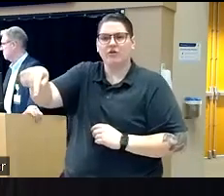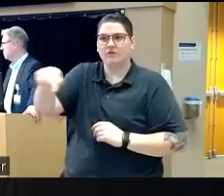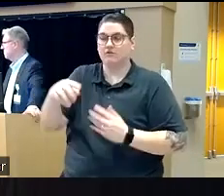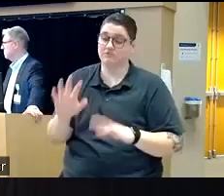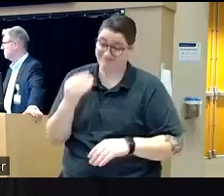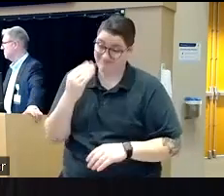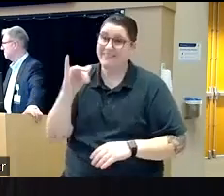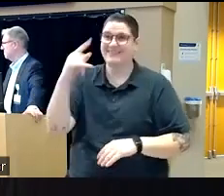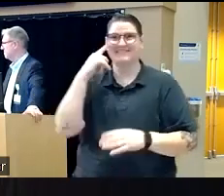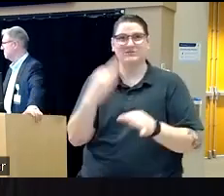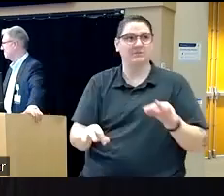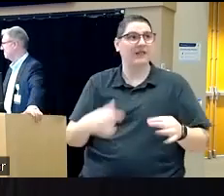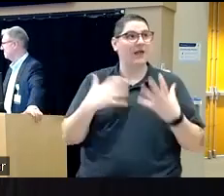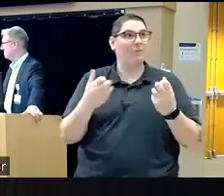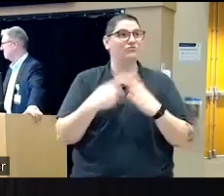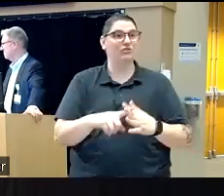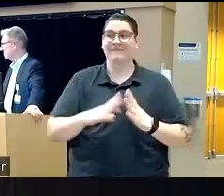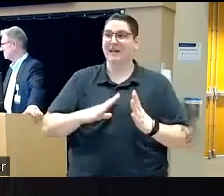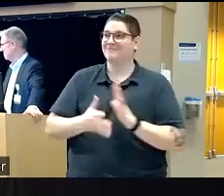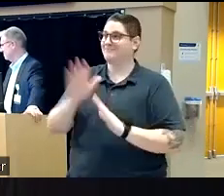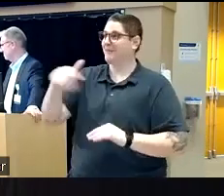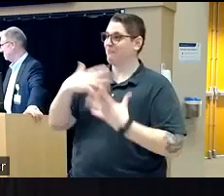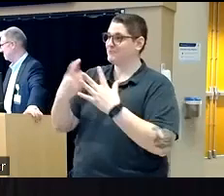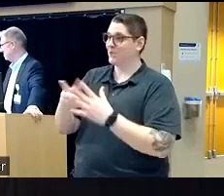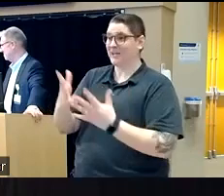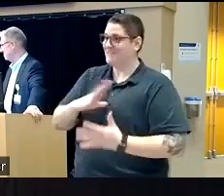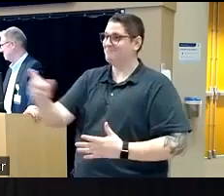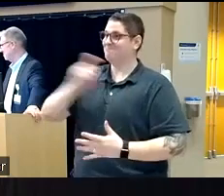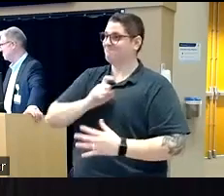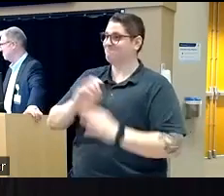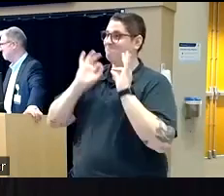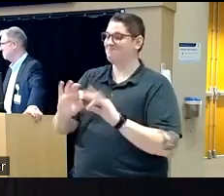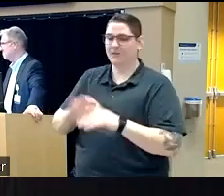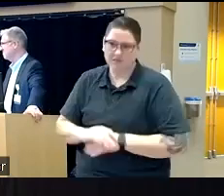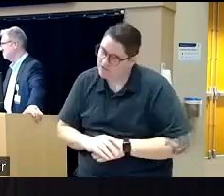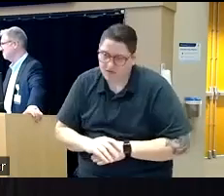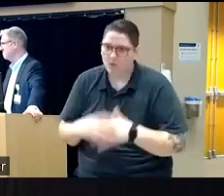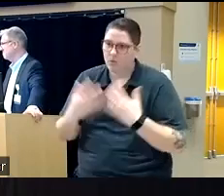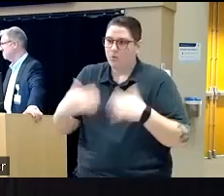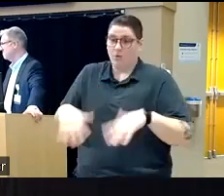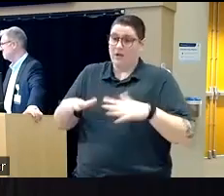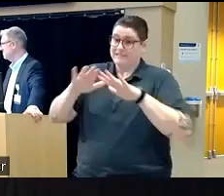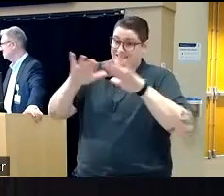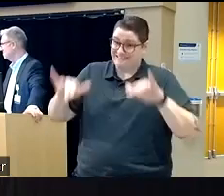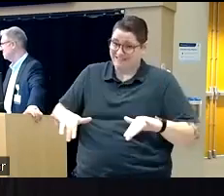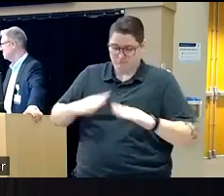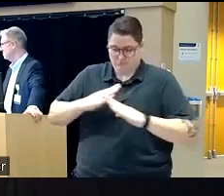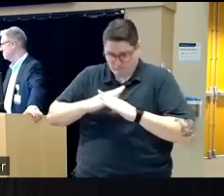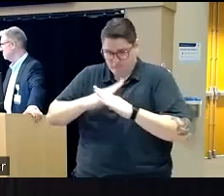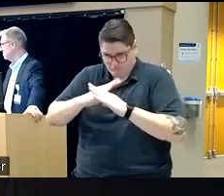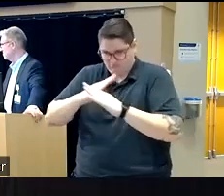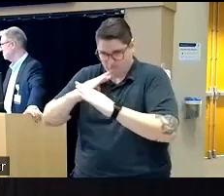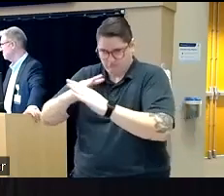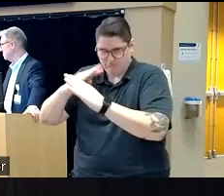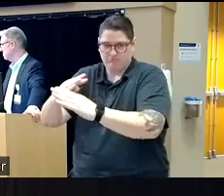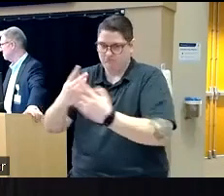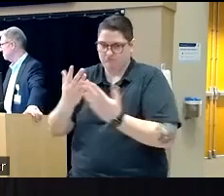but it was huge in the system it was something that was just not done uh in